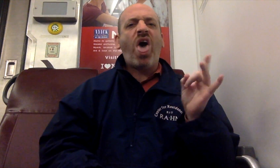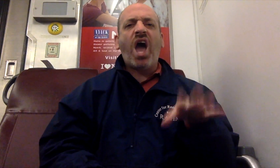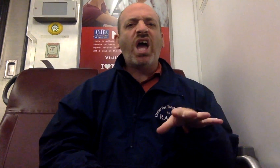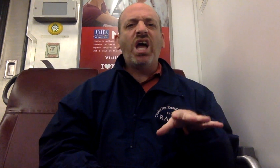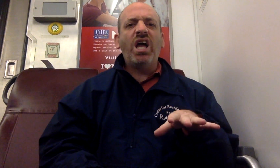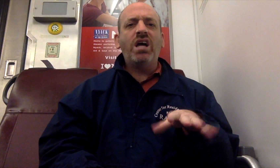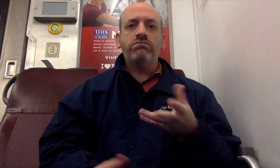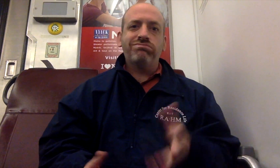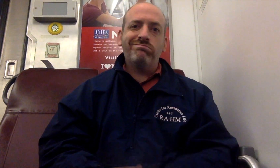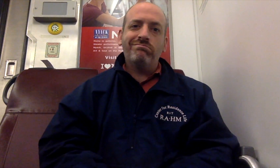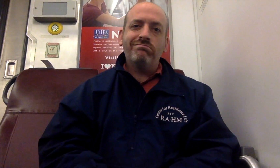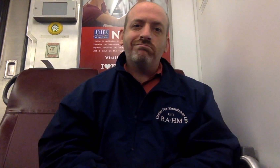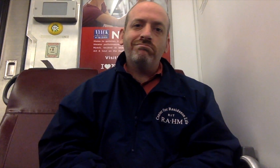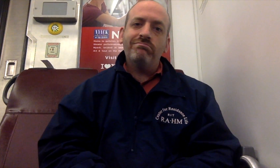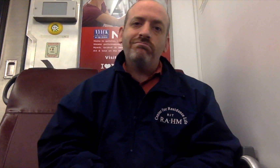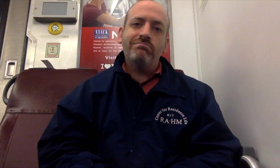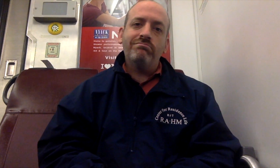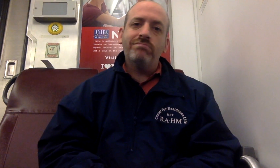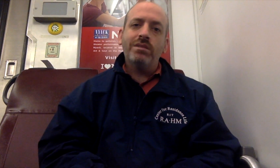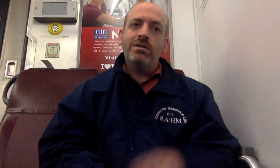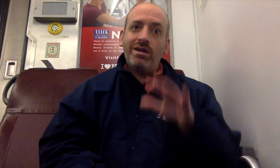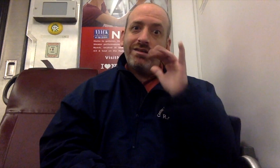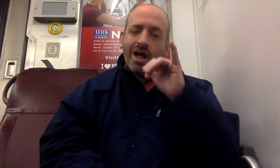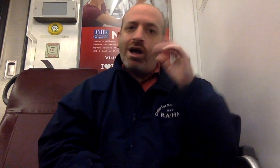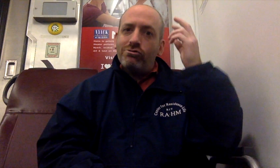ADA would interpret the therapist performed a reasonable accommodation for you.